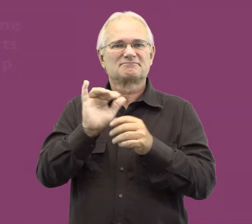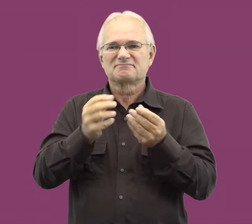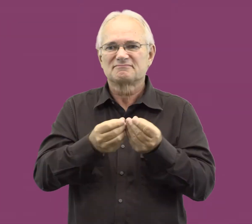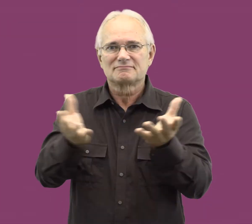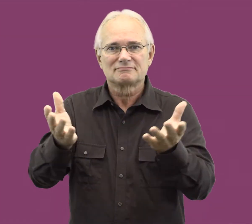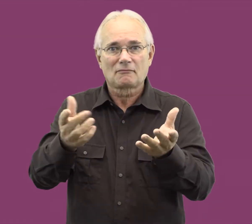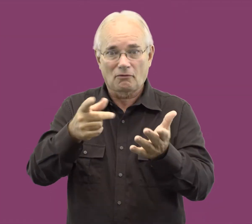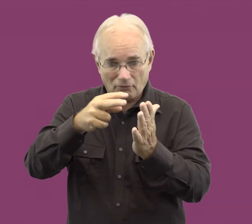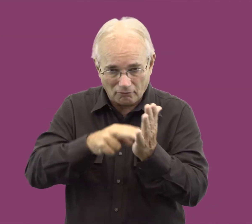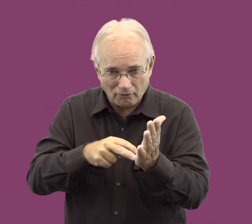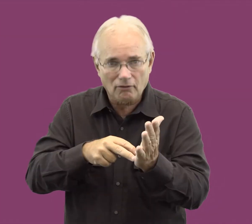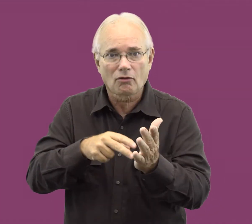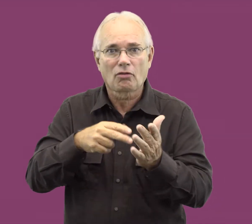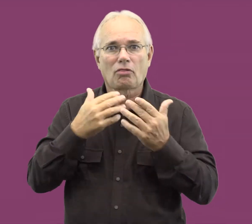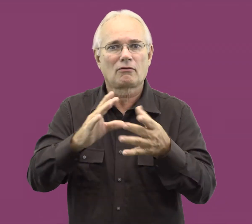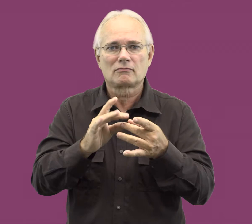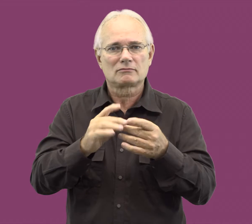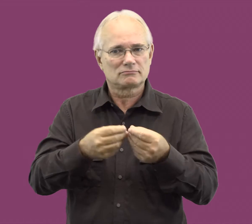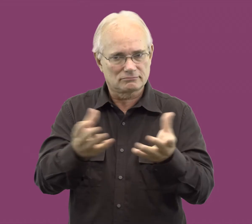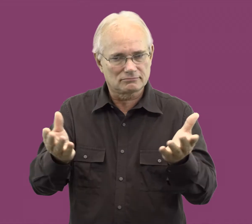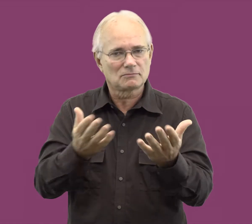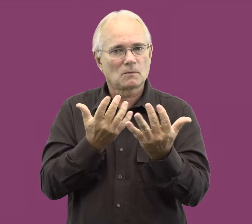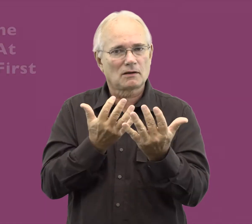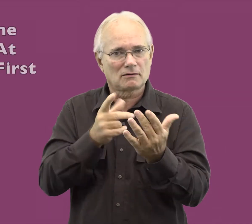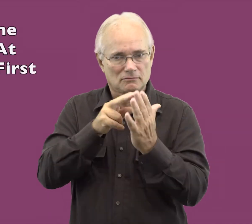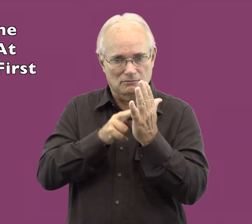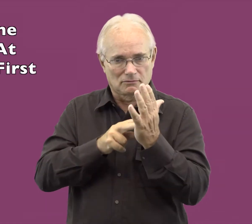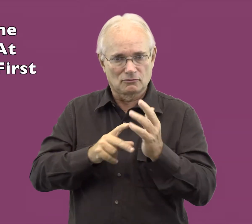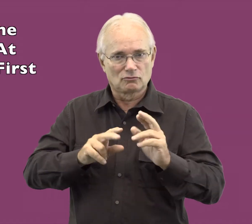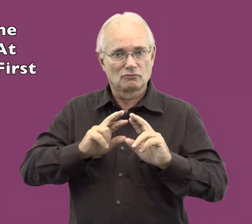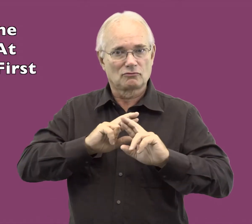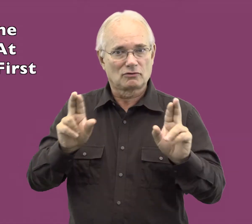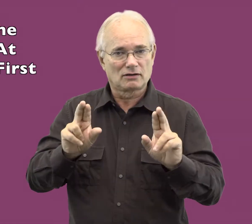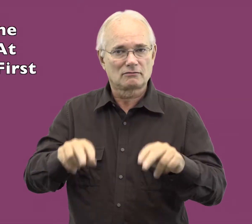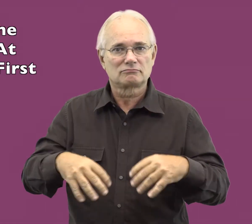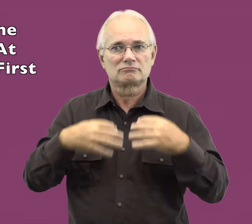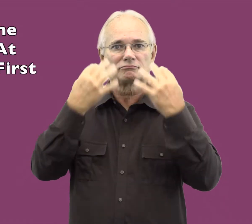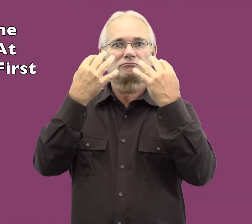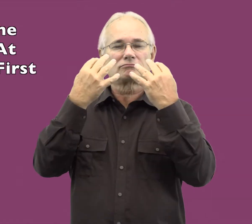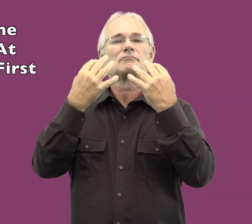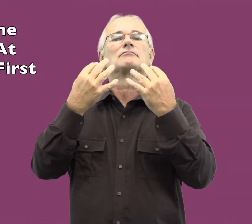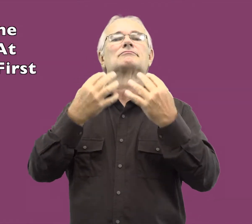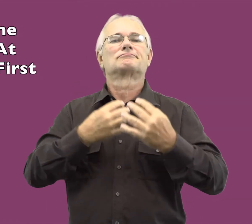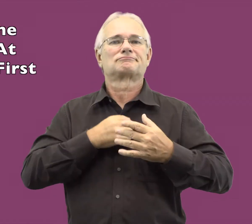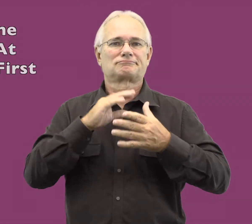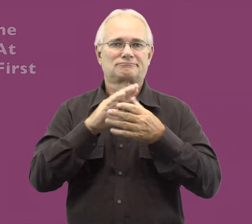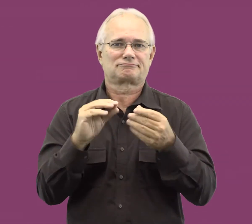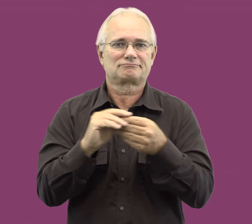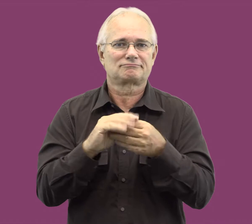Same with handouts. Once you give a handout, allow students to read it and look up to make eye contact before starting instruction.